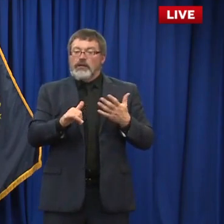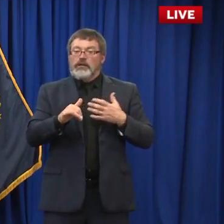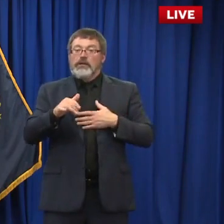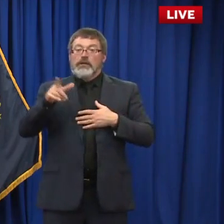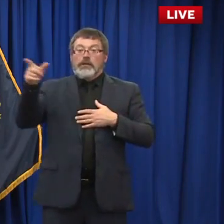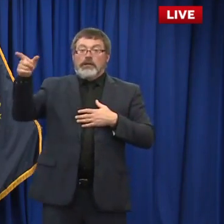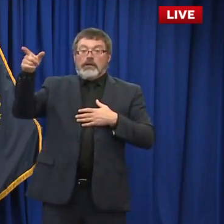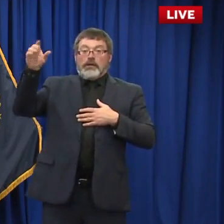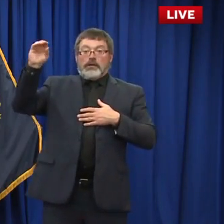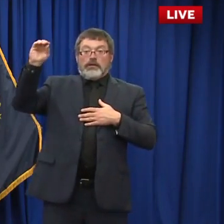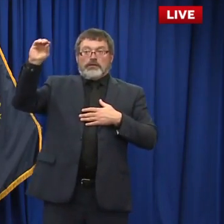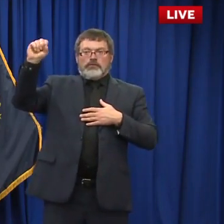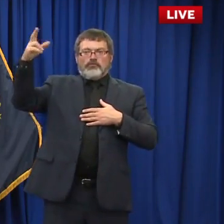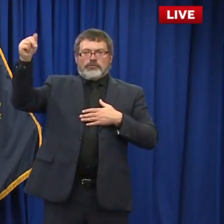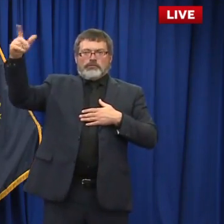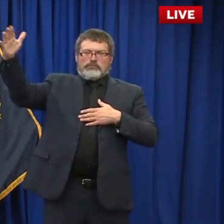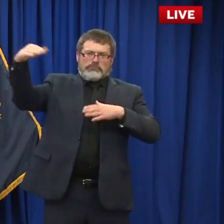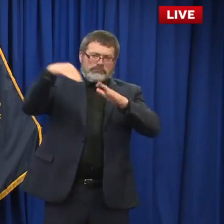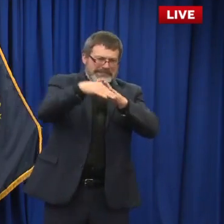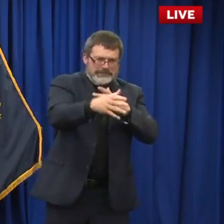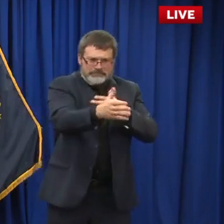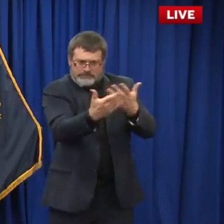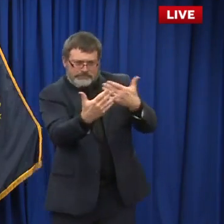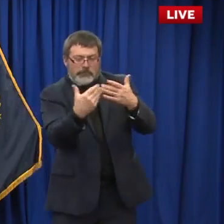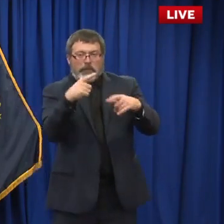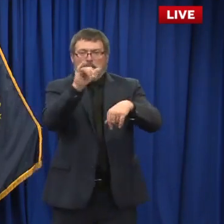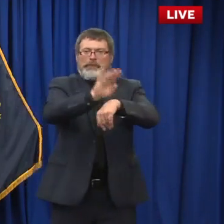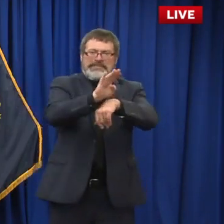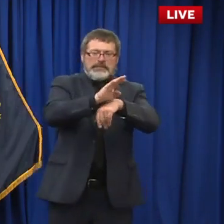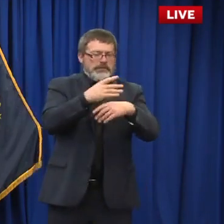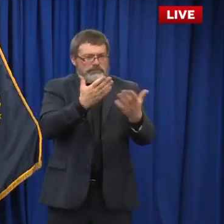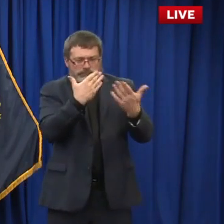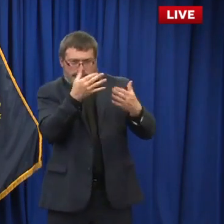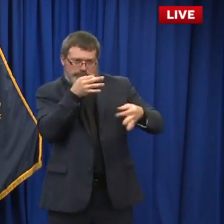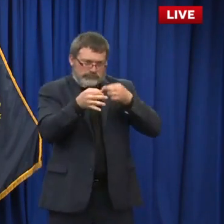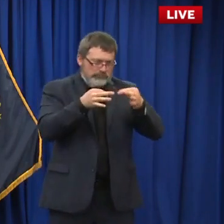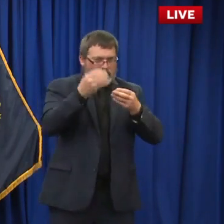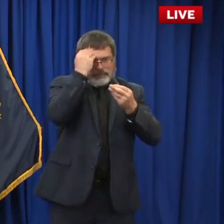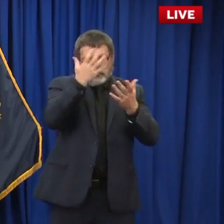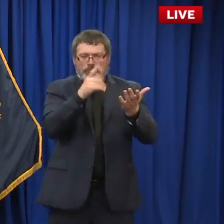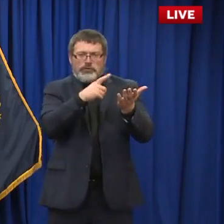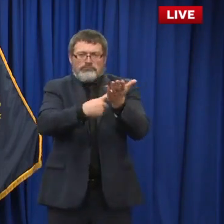THEY HAVE AUTHORITY TO GO INTO THE WORKPLACE AND SAY, TELL US MORE ABOUT THIS EMPLOYEE DEATH.